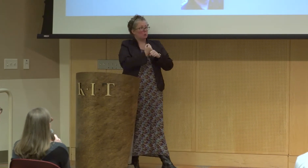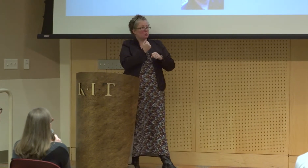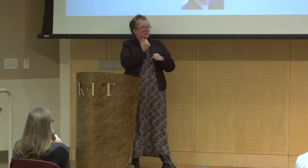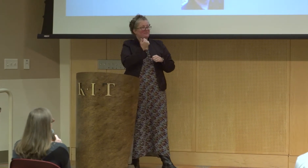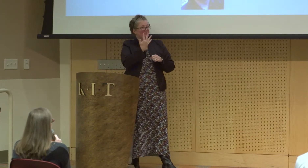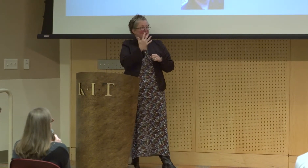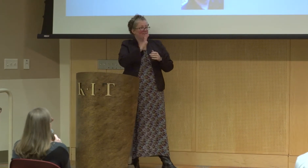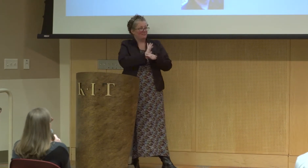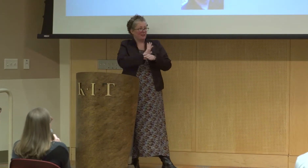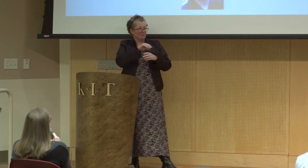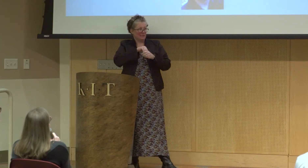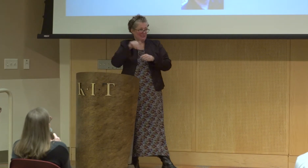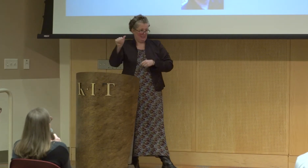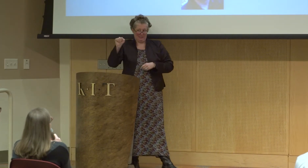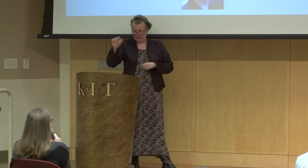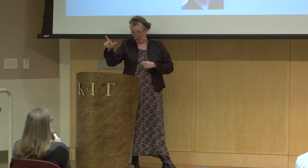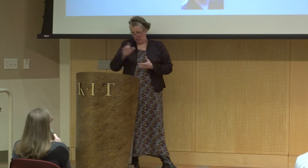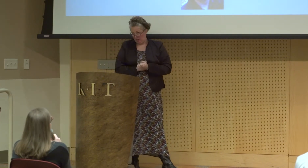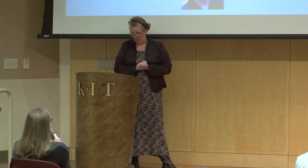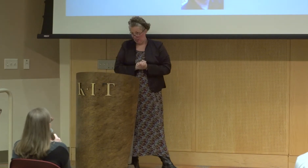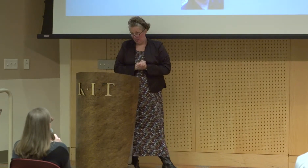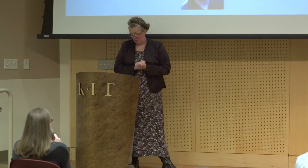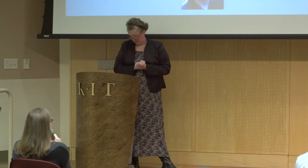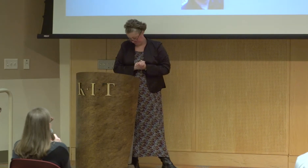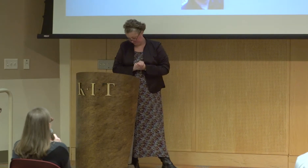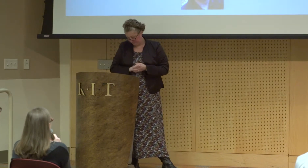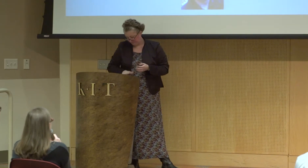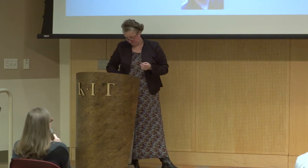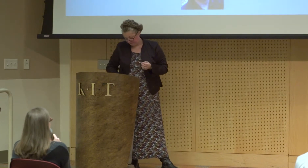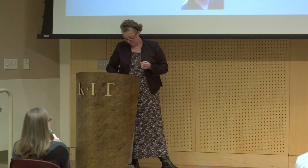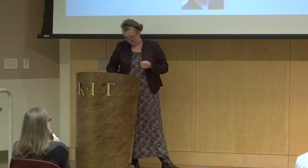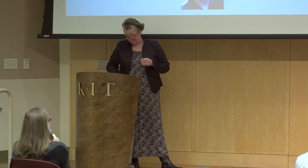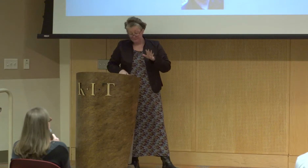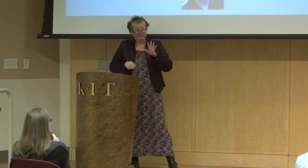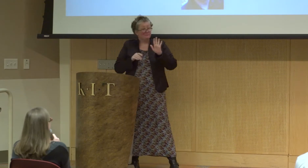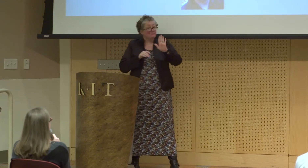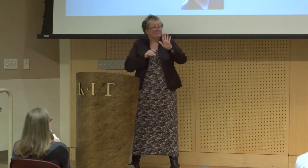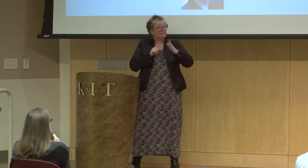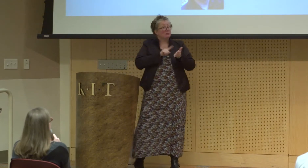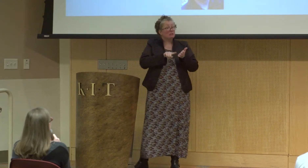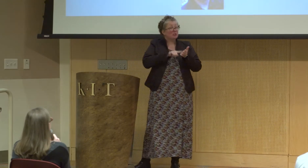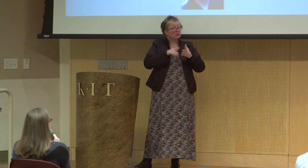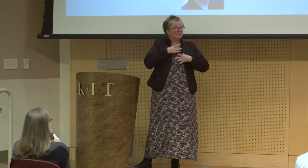as well as book chapters, and produced 15 videos in ASL, American Sign Language.